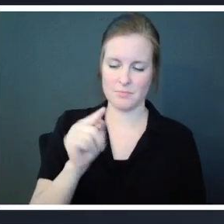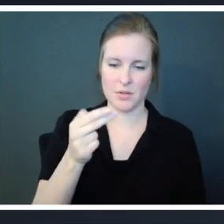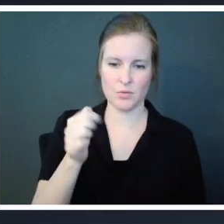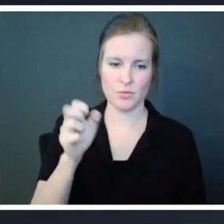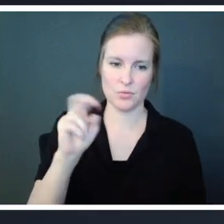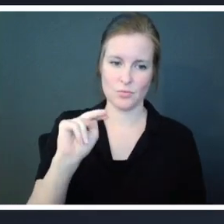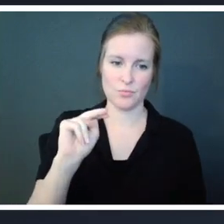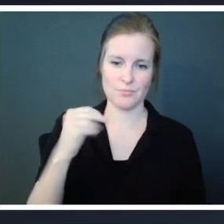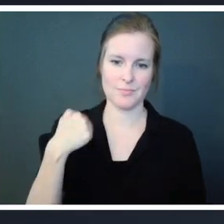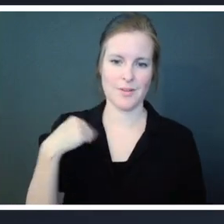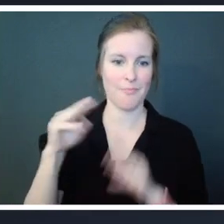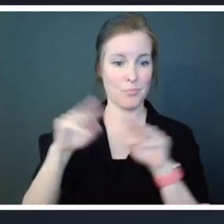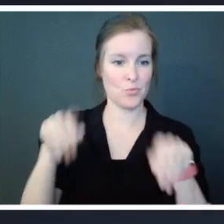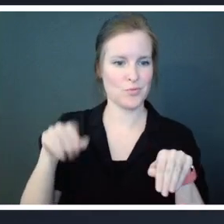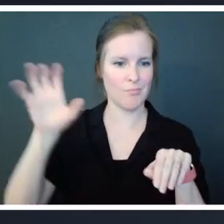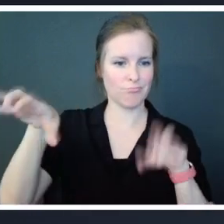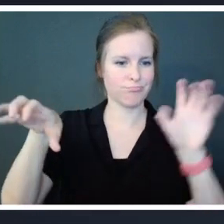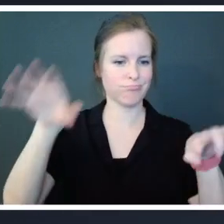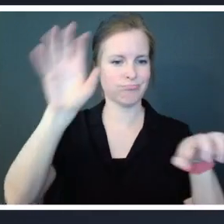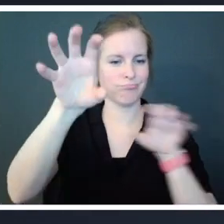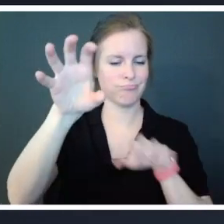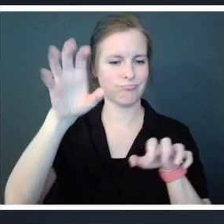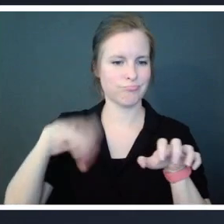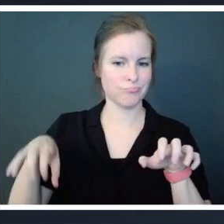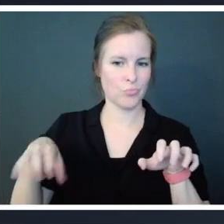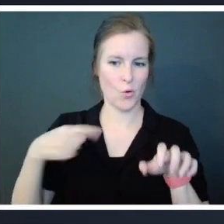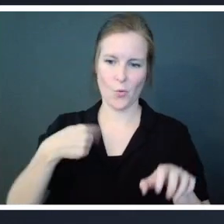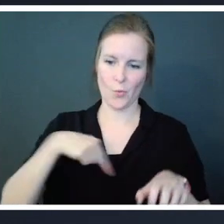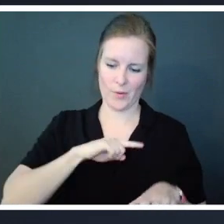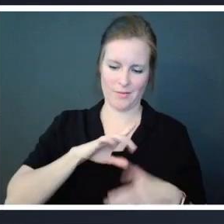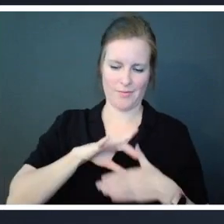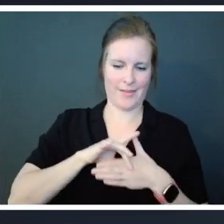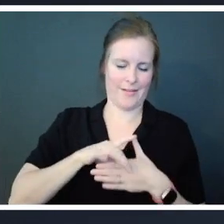we feel like we are -- we may be our content expert in our area, but then, you know, you have